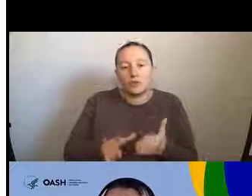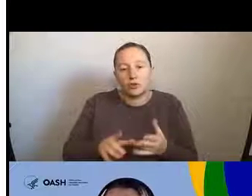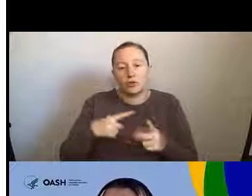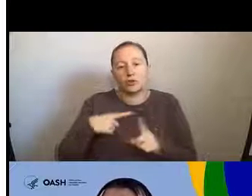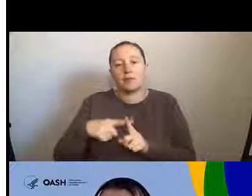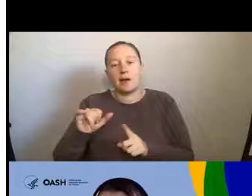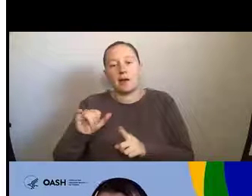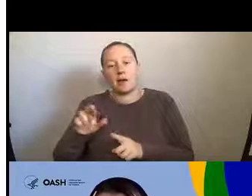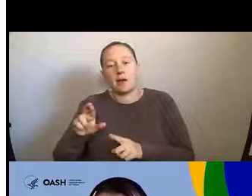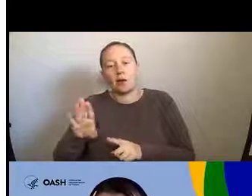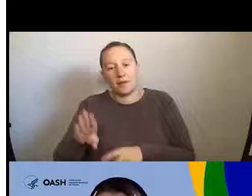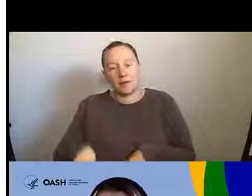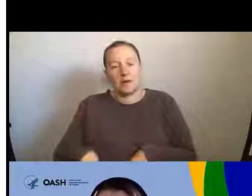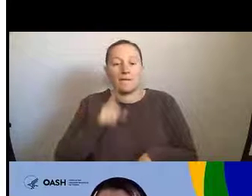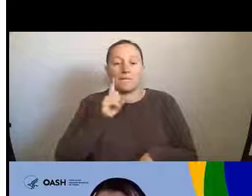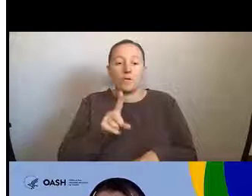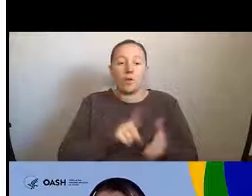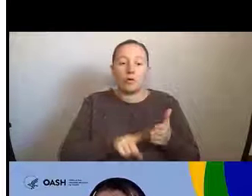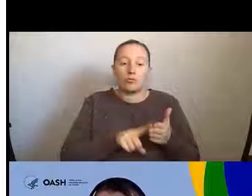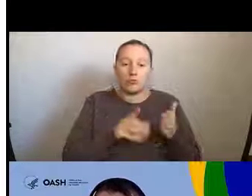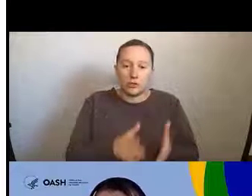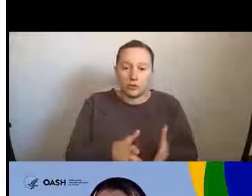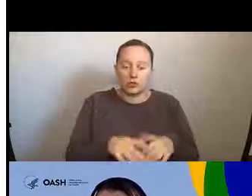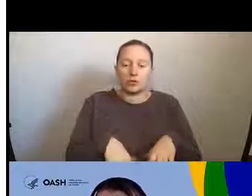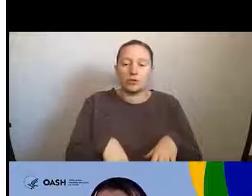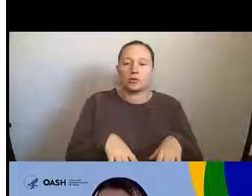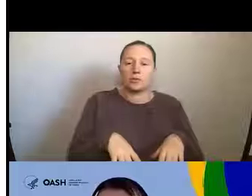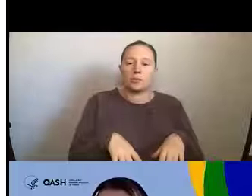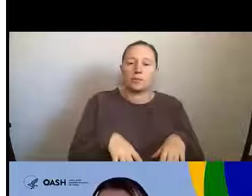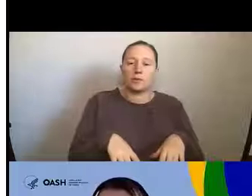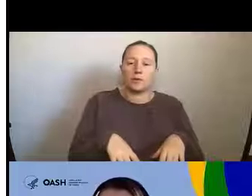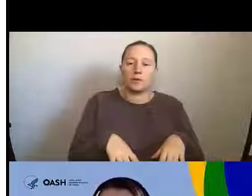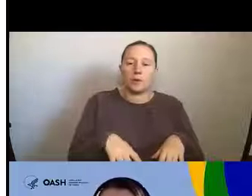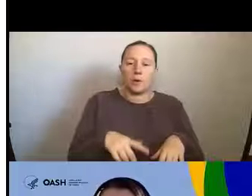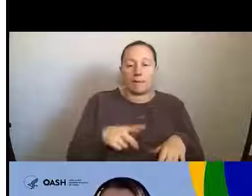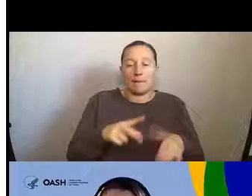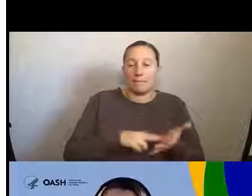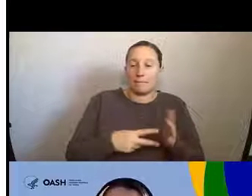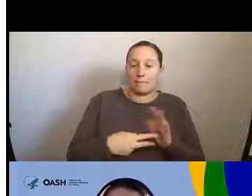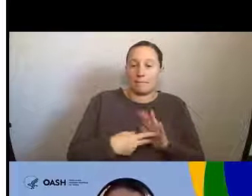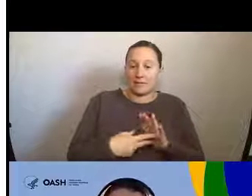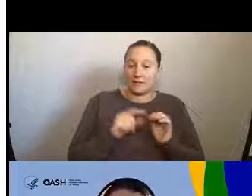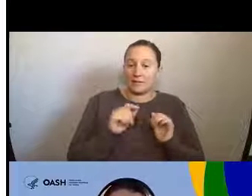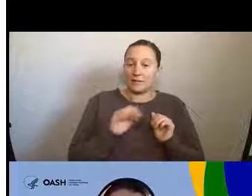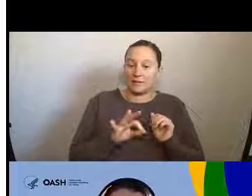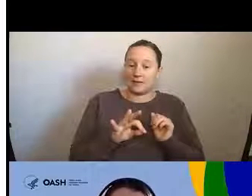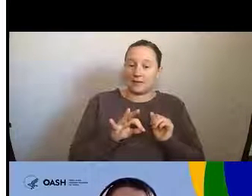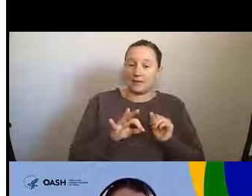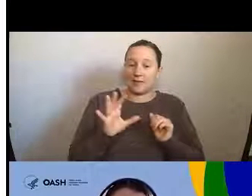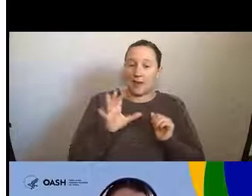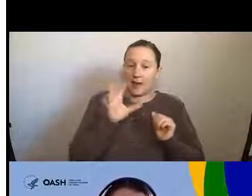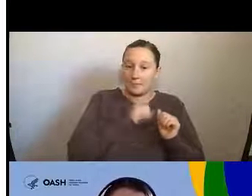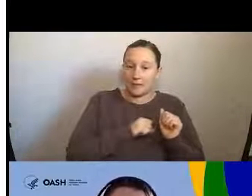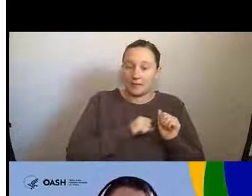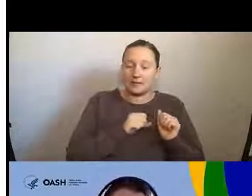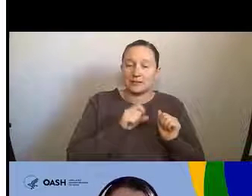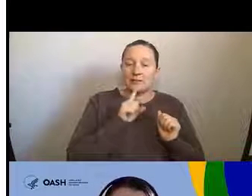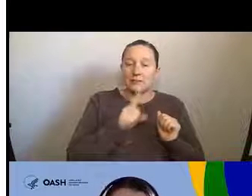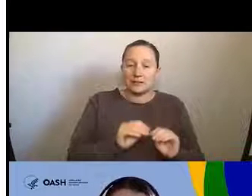Well, for the research question this criterion should prompt us to ask if the research hypothesis is clear, and clearly outlined.